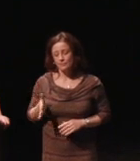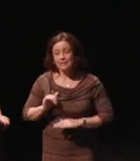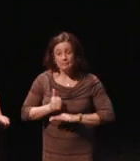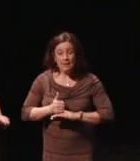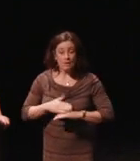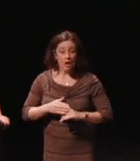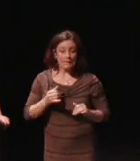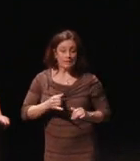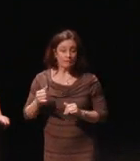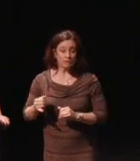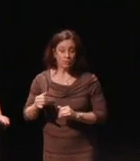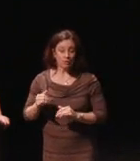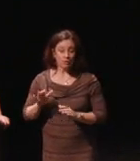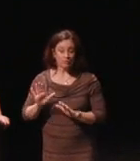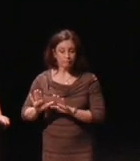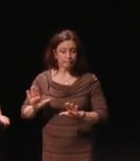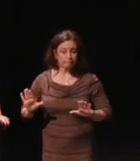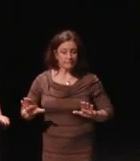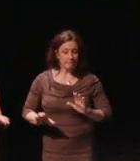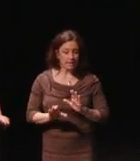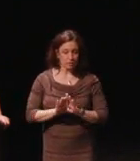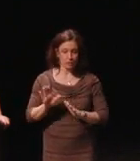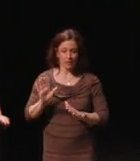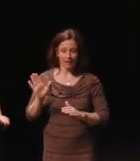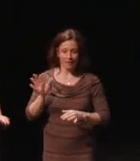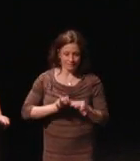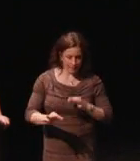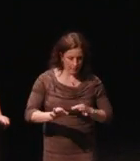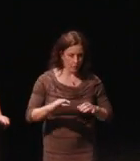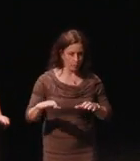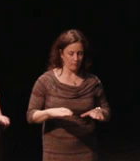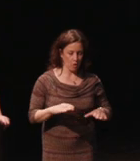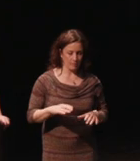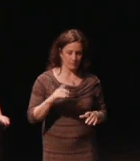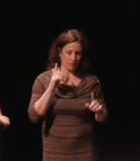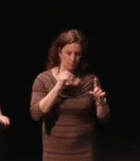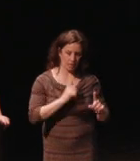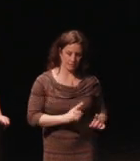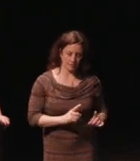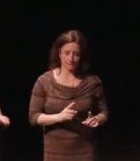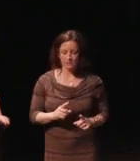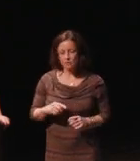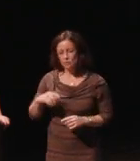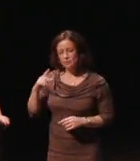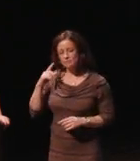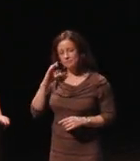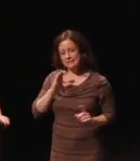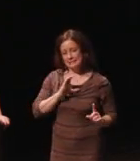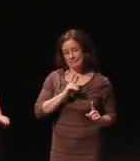individual features rather than performance objectives, which you'll hear a bit more about in a bit. But basically, where CVAA might say,